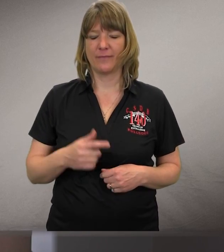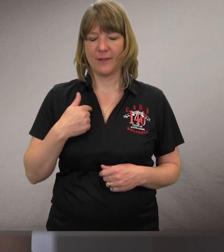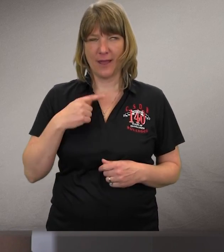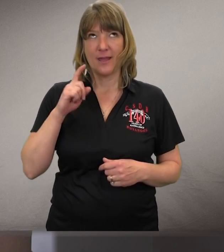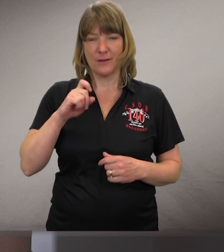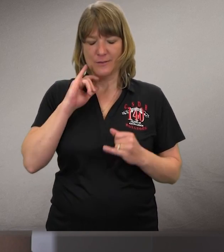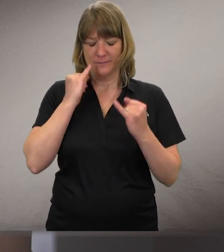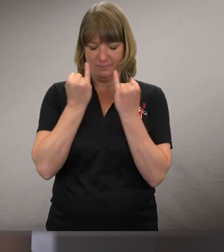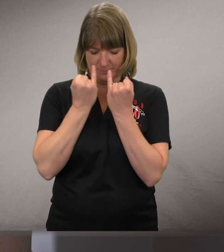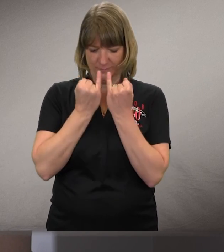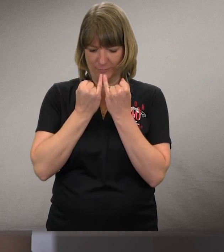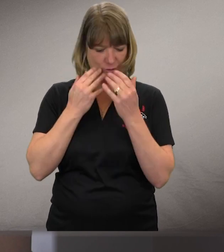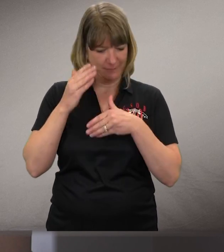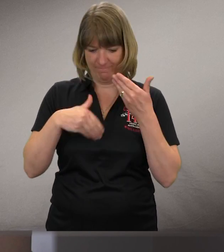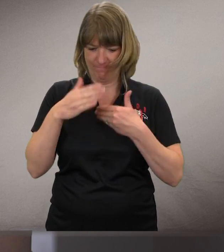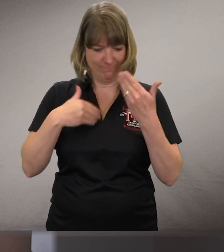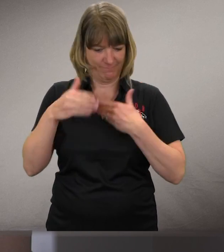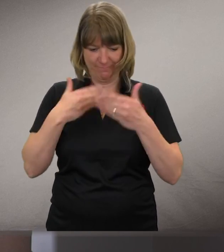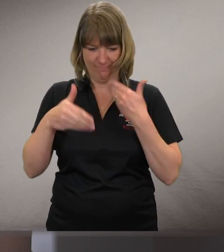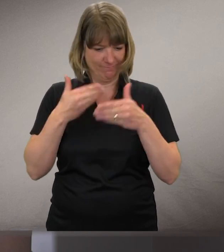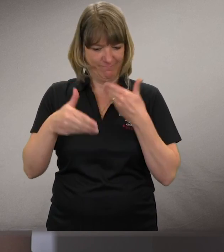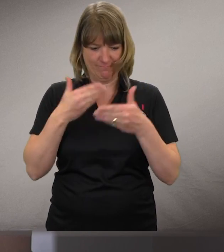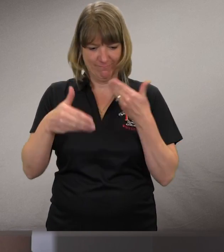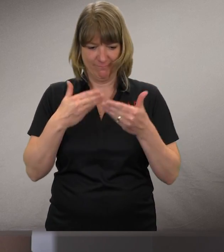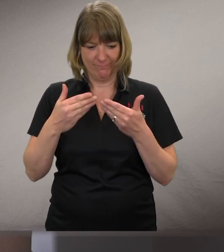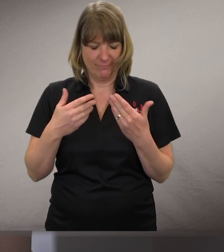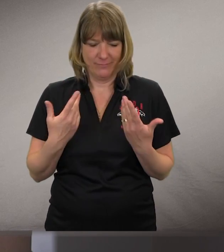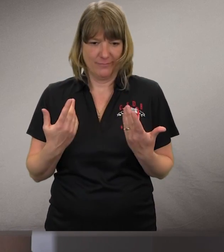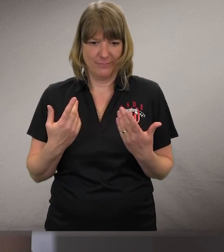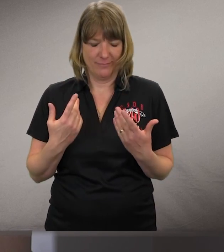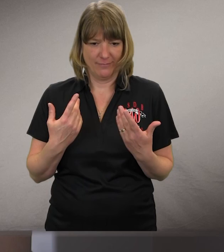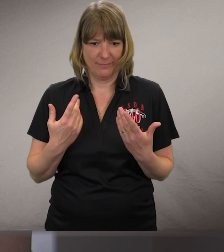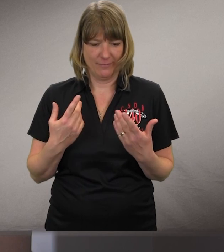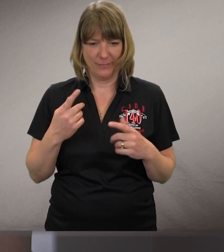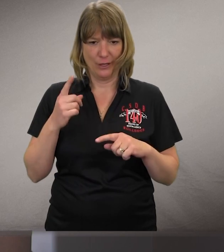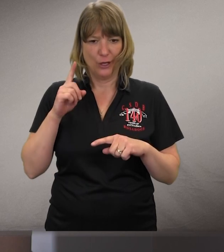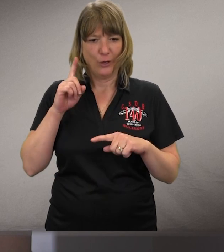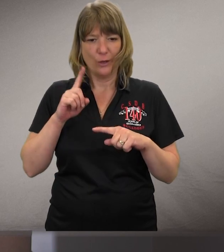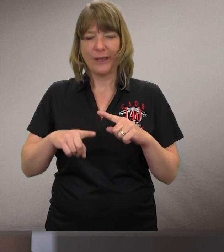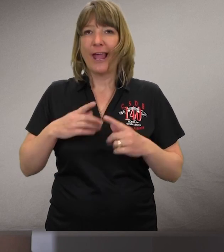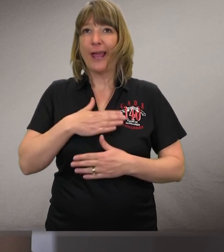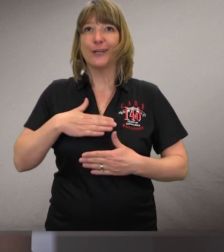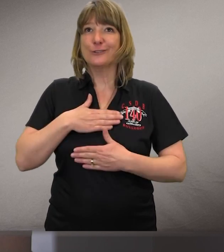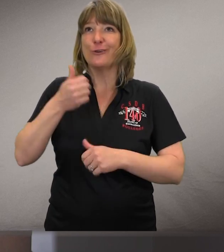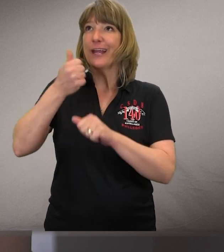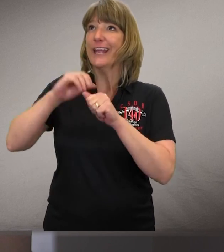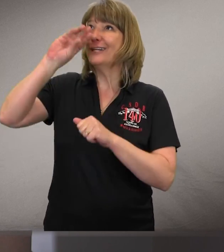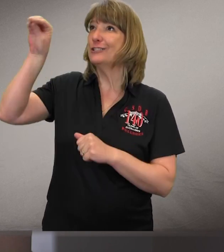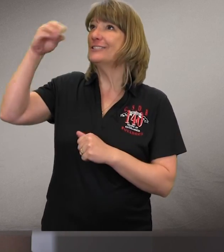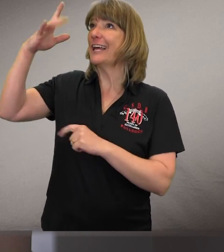I always try to tell myself to keep moving forward. You can't enjoy every sunny day